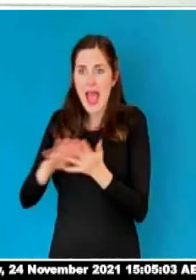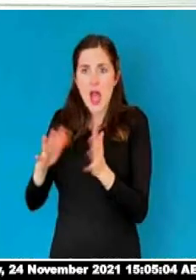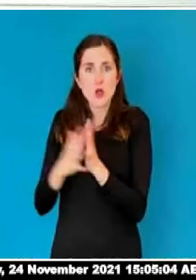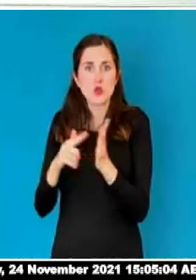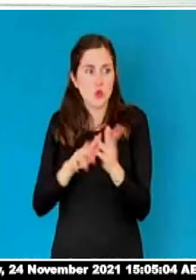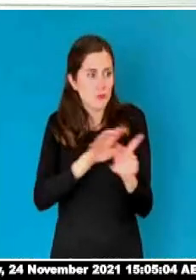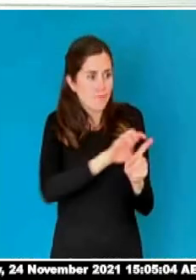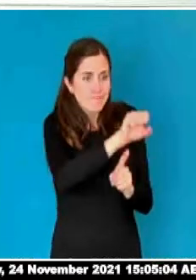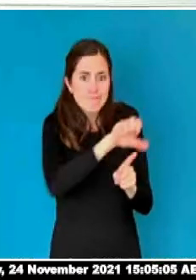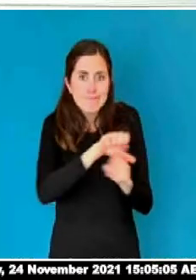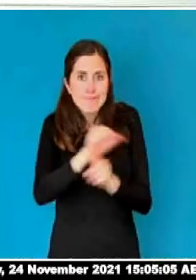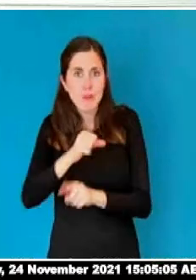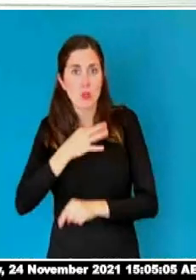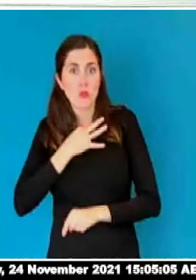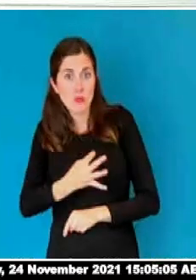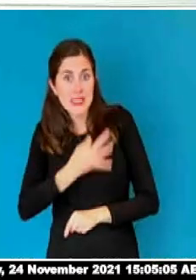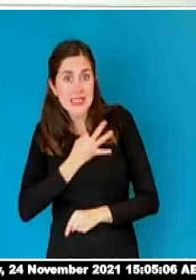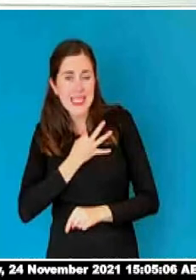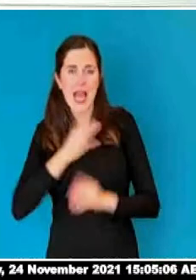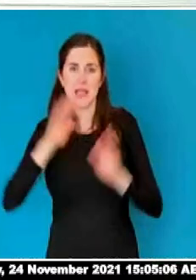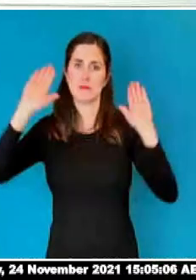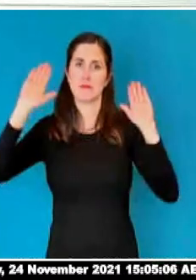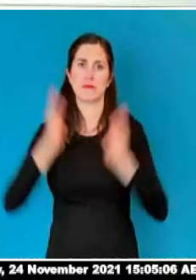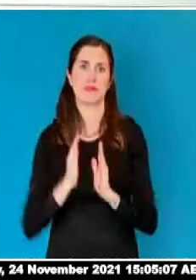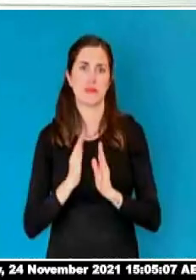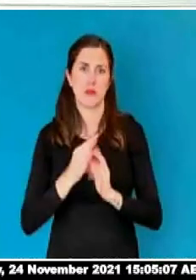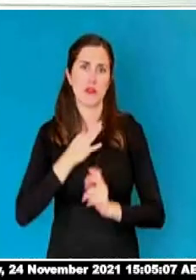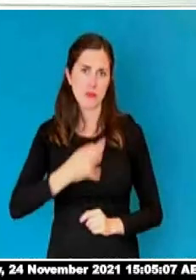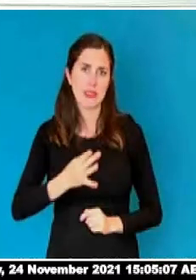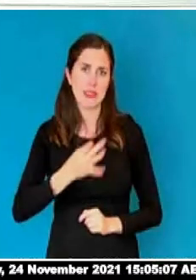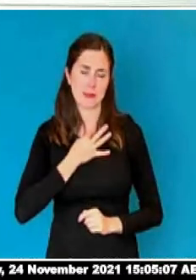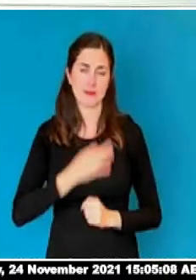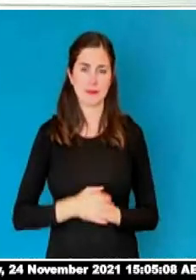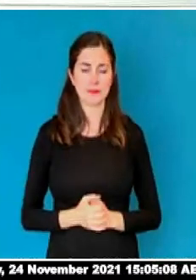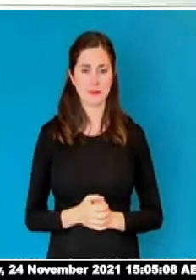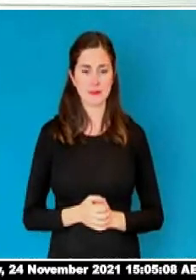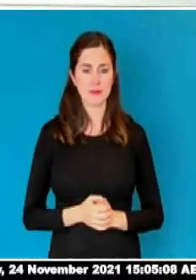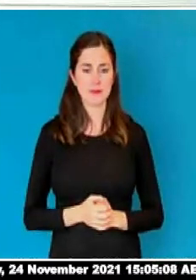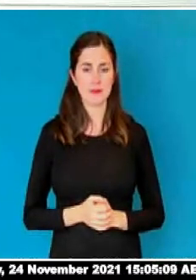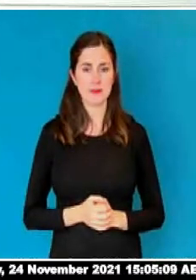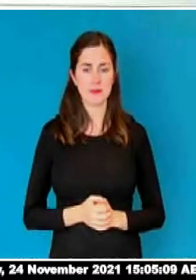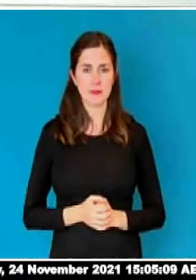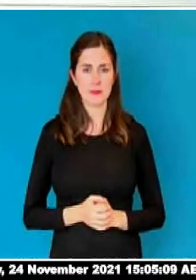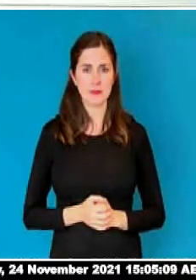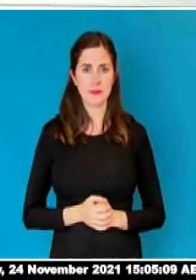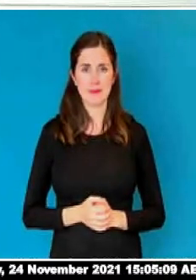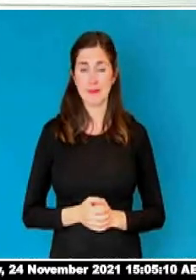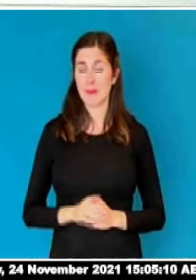the outcomes of the Boland review was that there was a lack of confidence on the part of